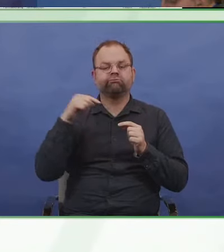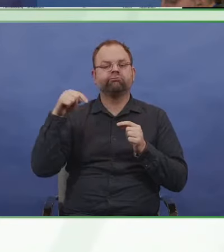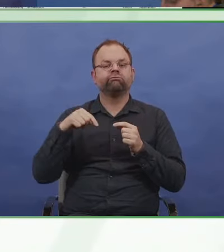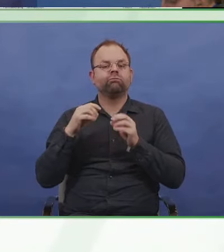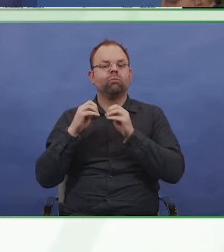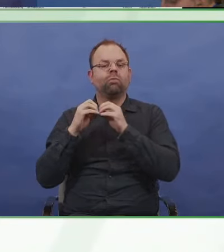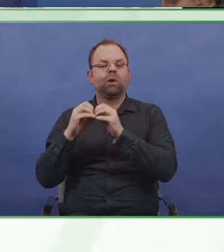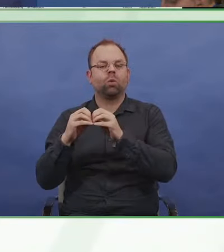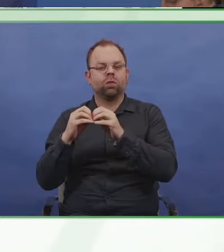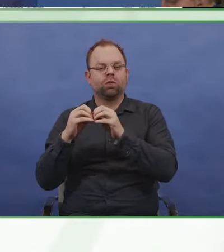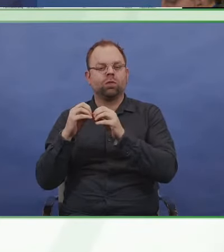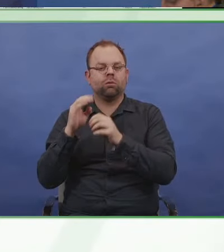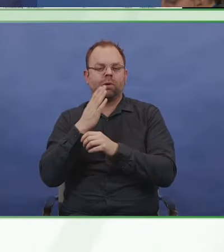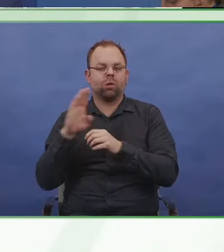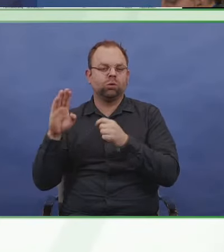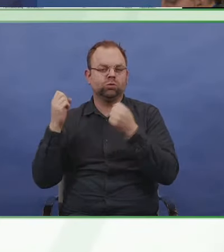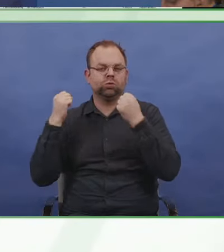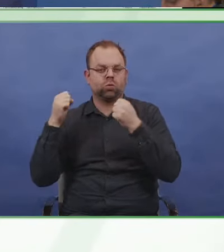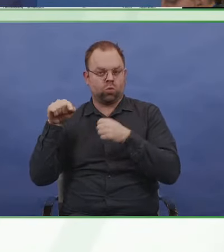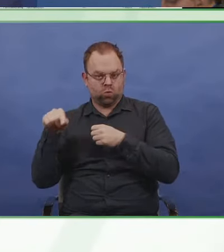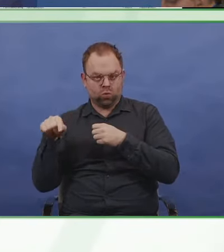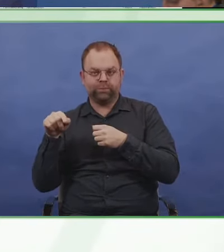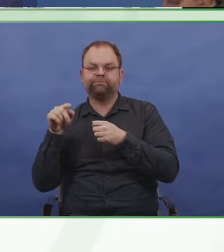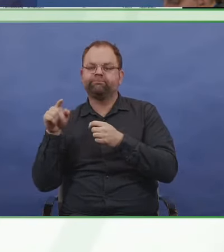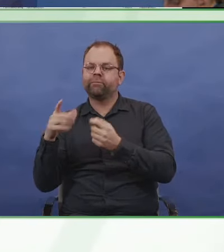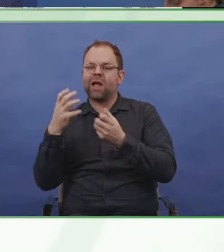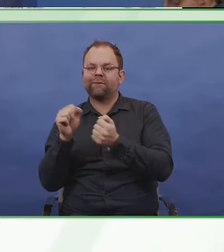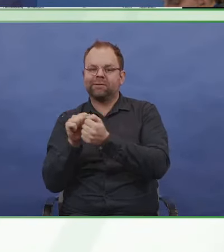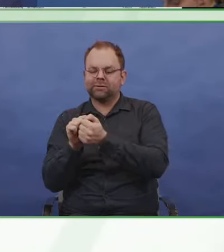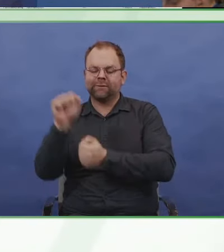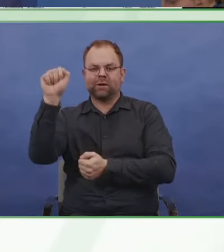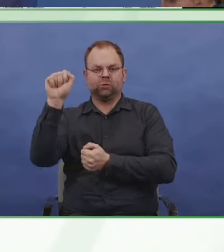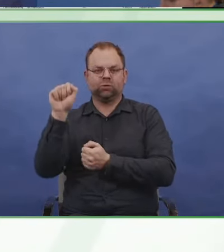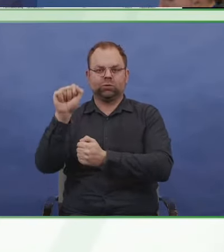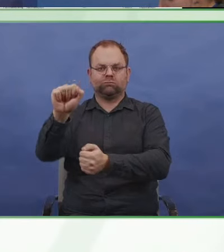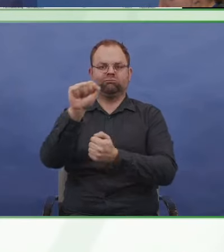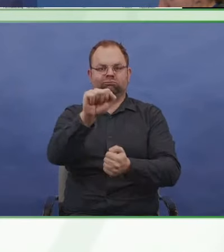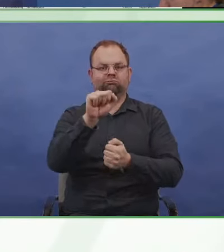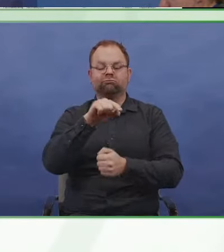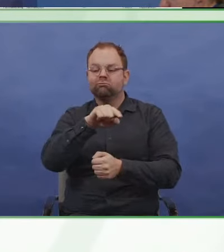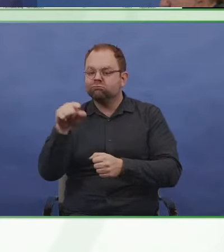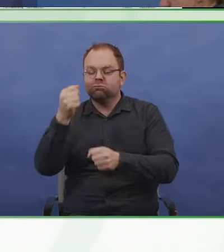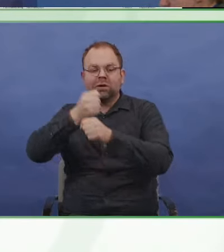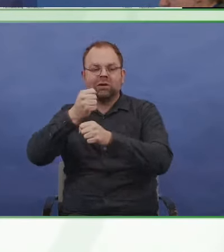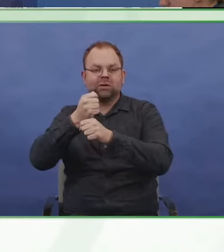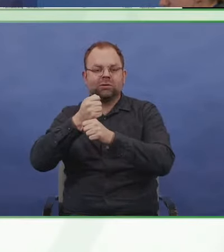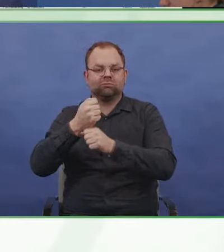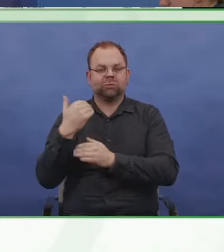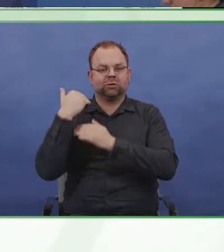making money and opportunity, and that is fine. As long as we are meaningfully included.